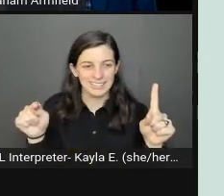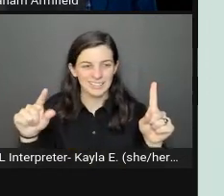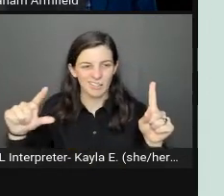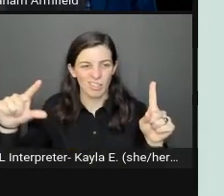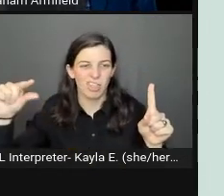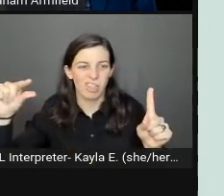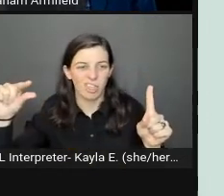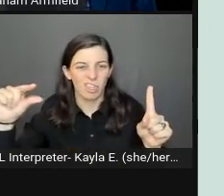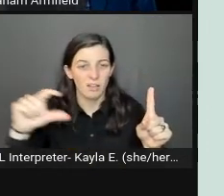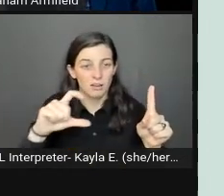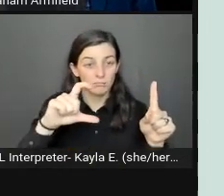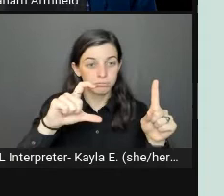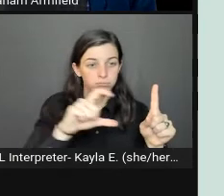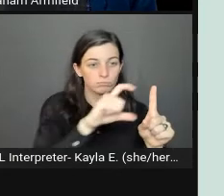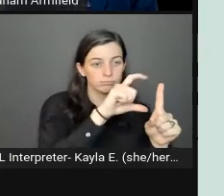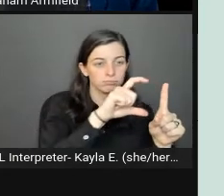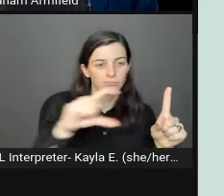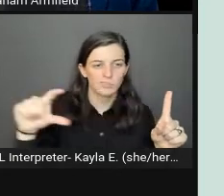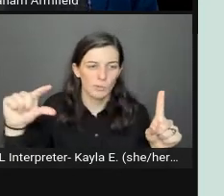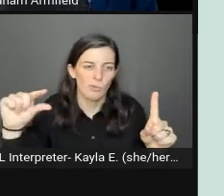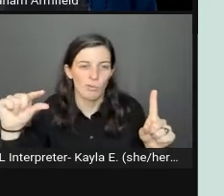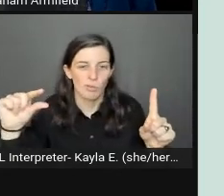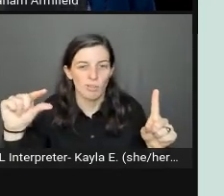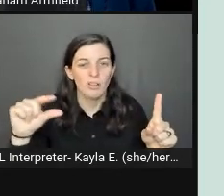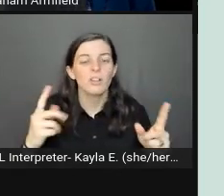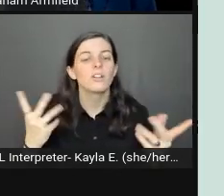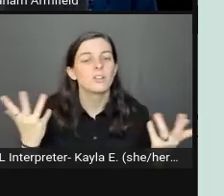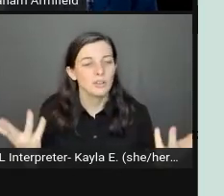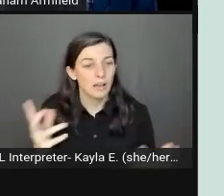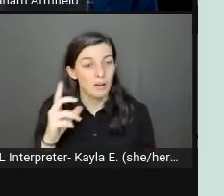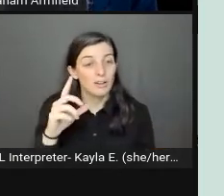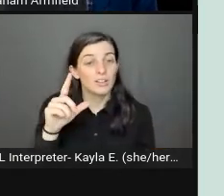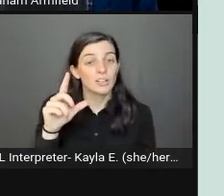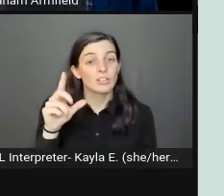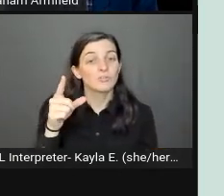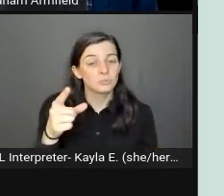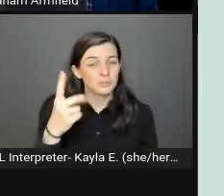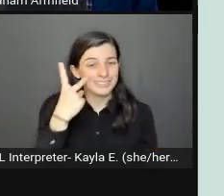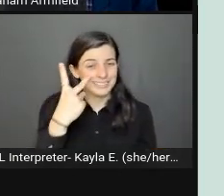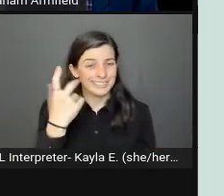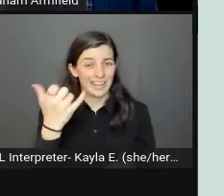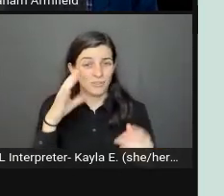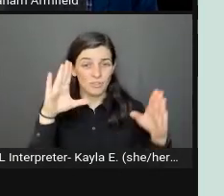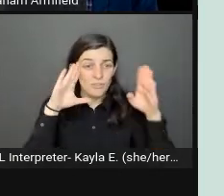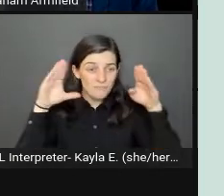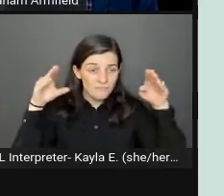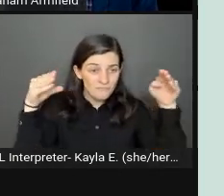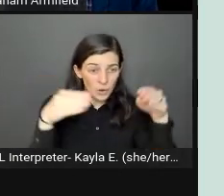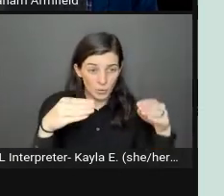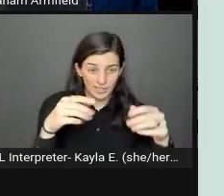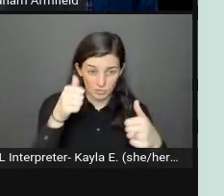If I tab to the tab panel, the focus is there, it's on this panel at the moment.